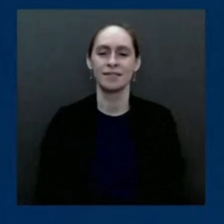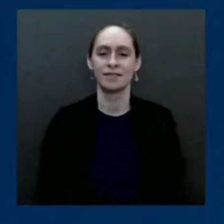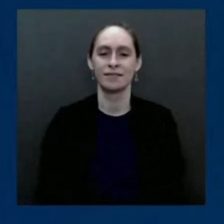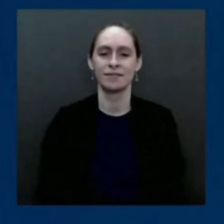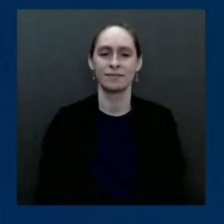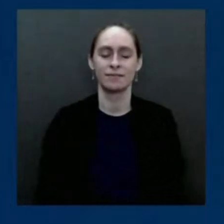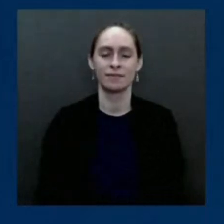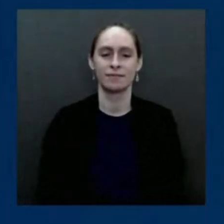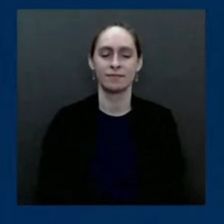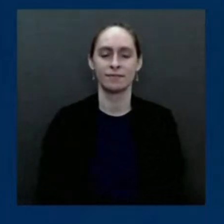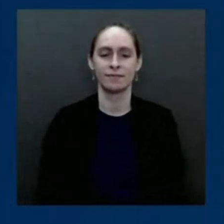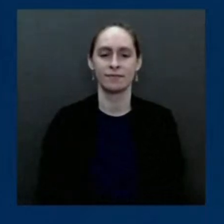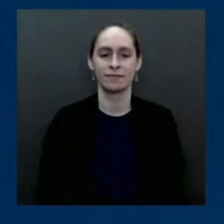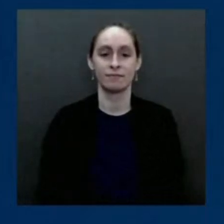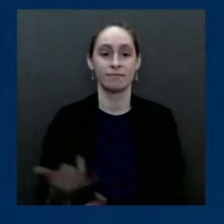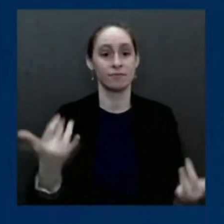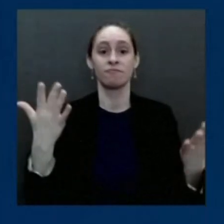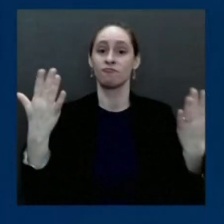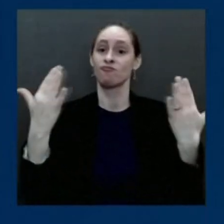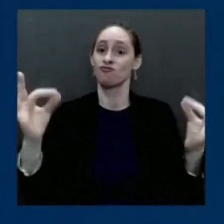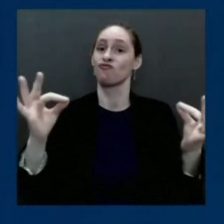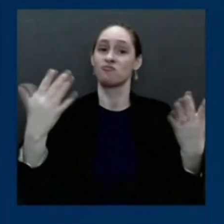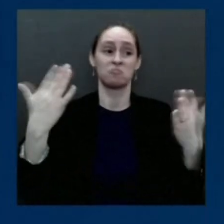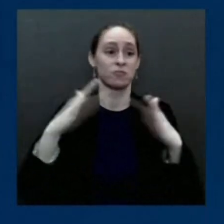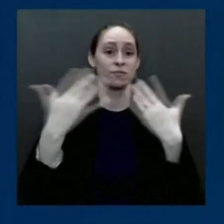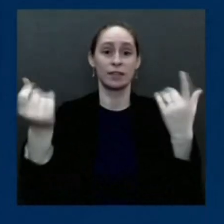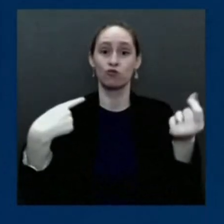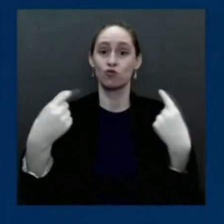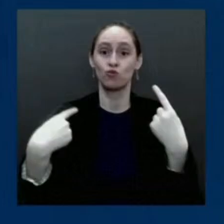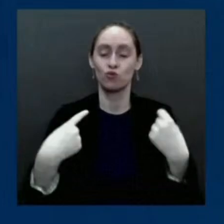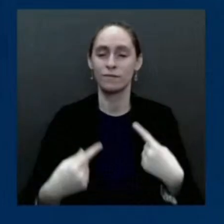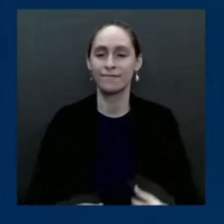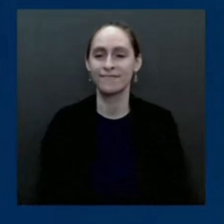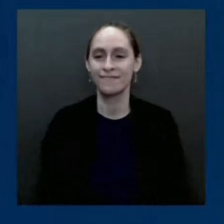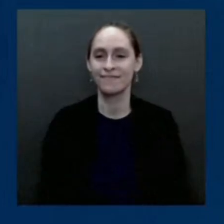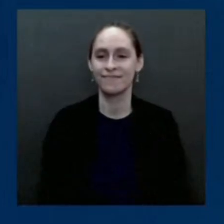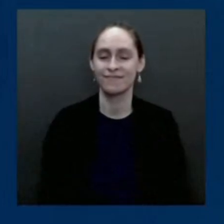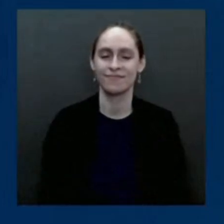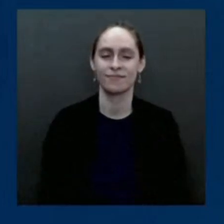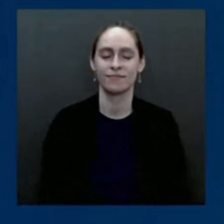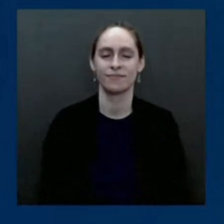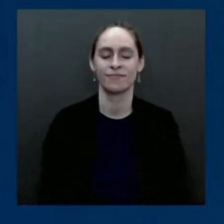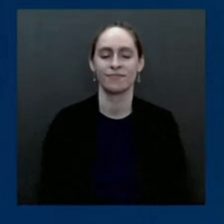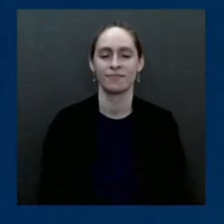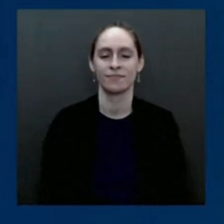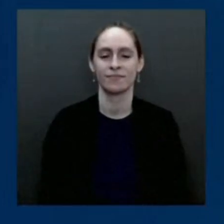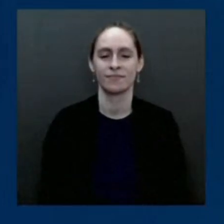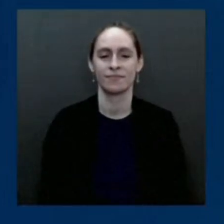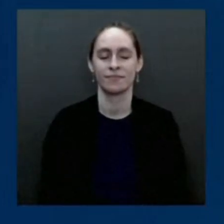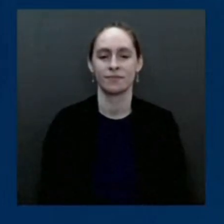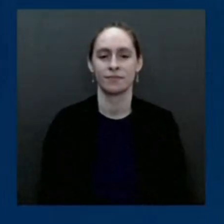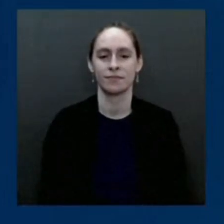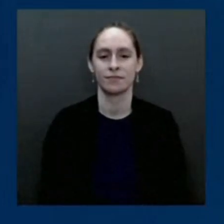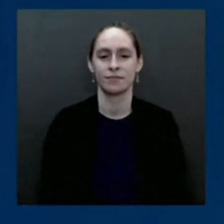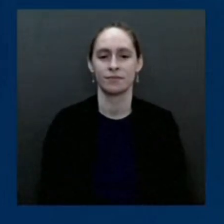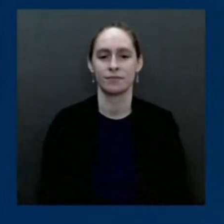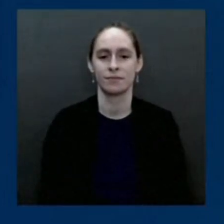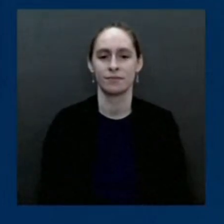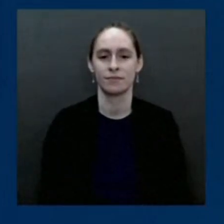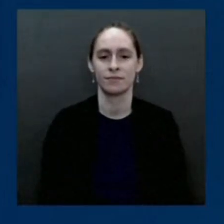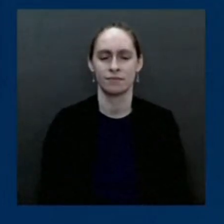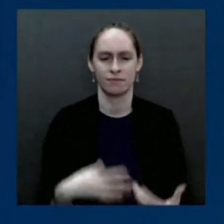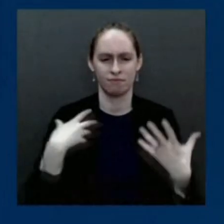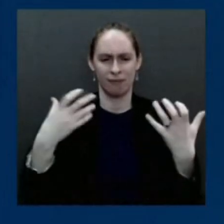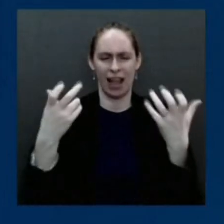LET'S OPEN IT UP FOR SOME